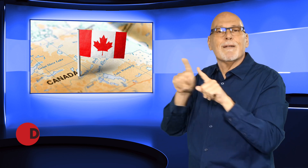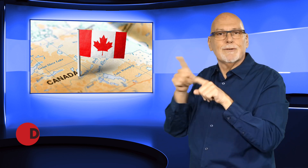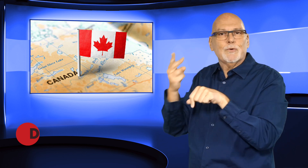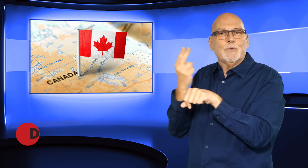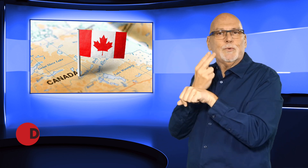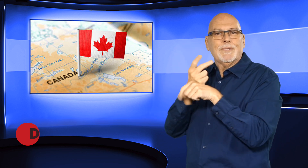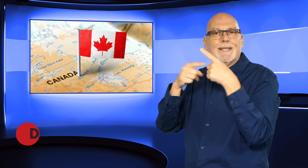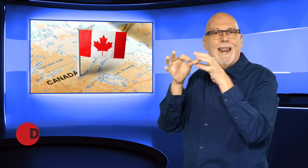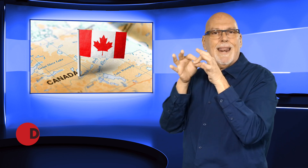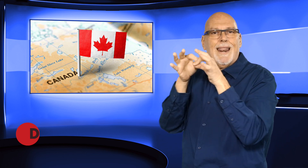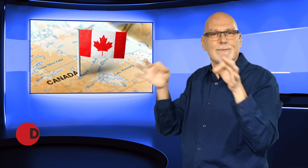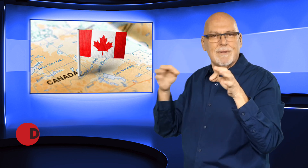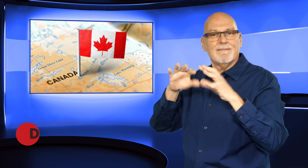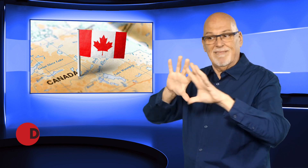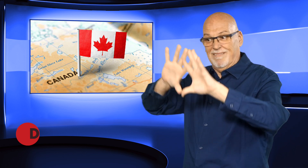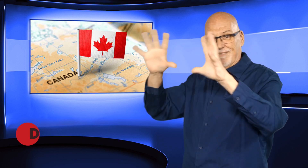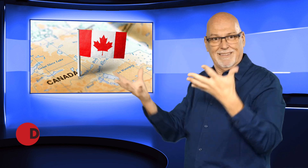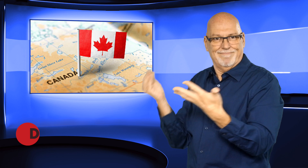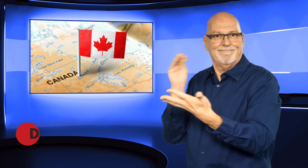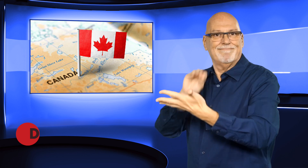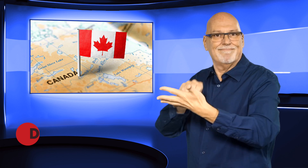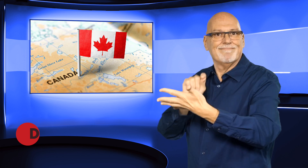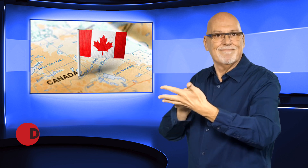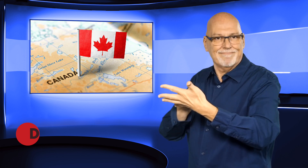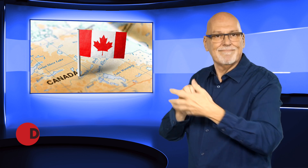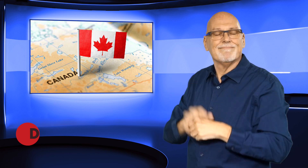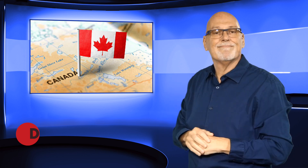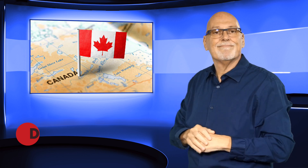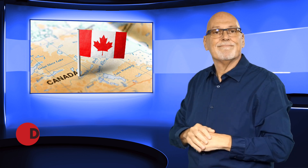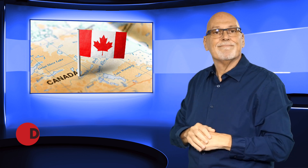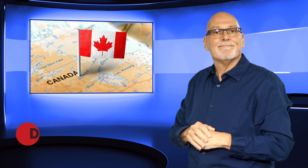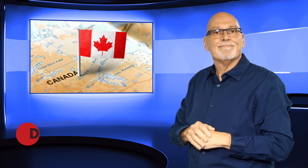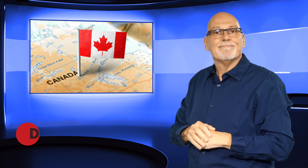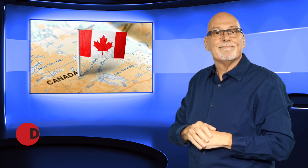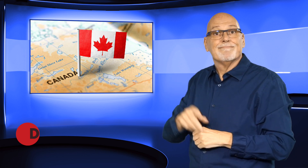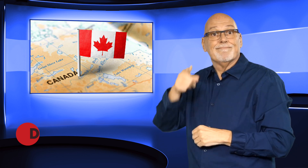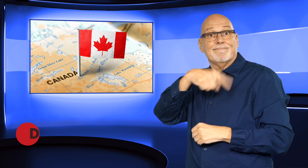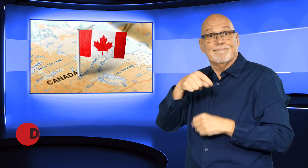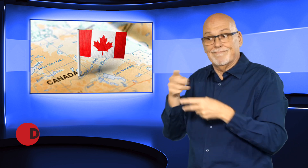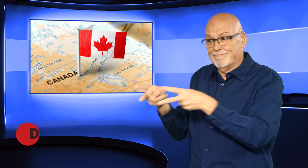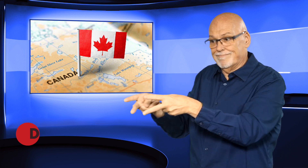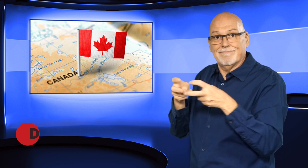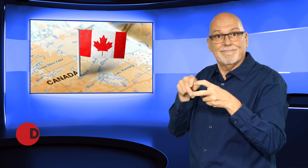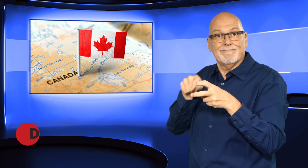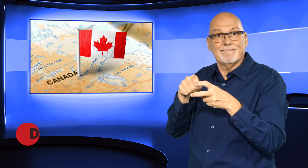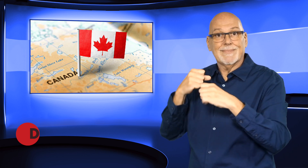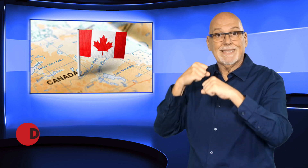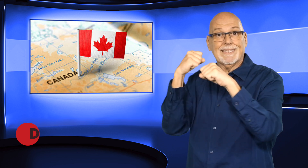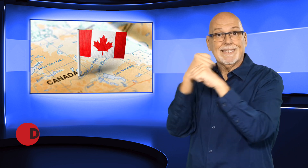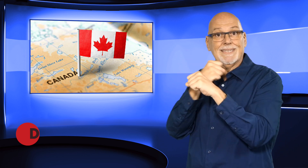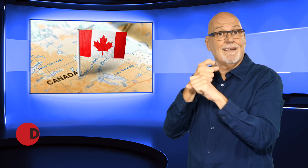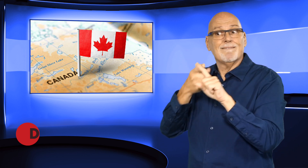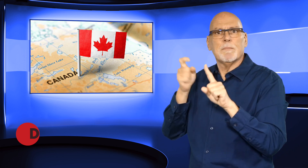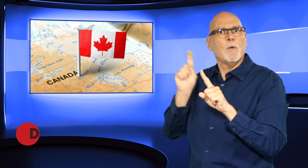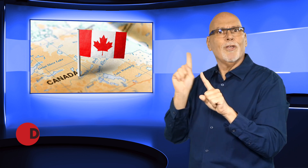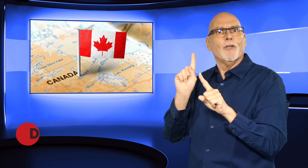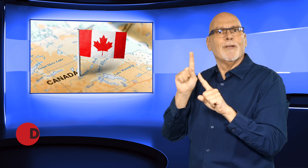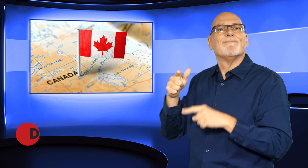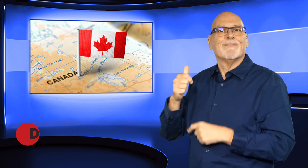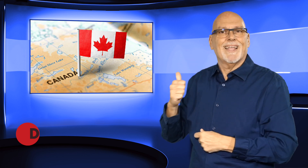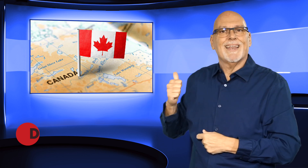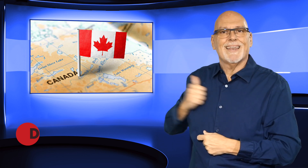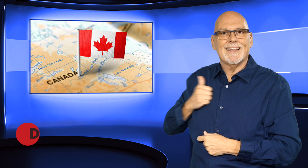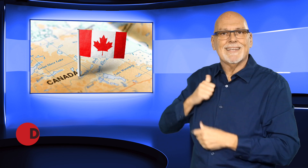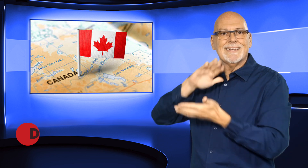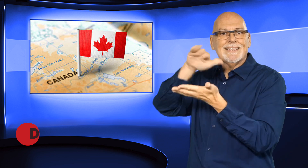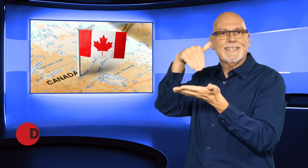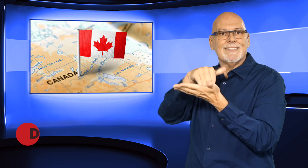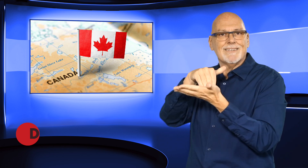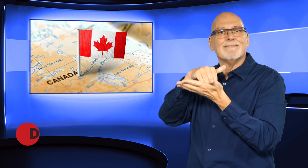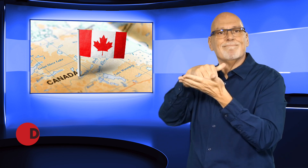sign language. They quote this statistic from Canadian Centre